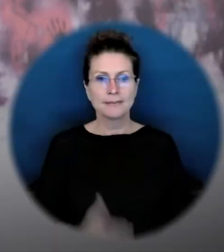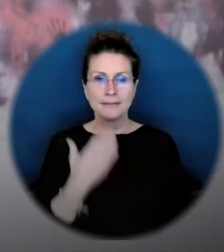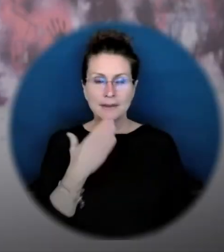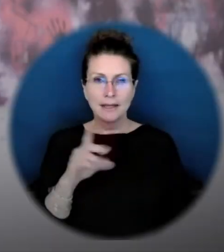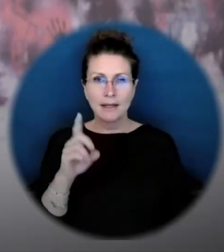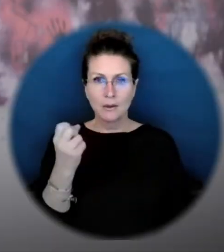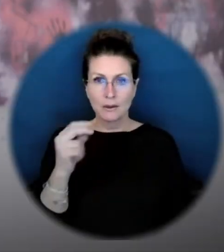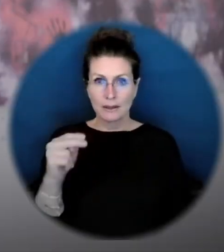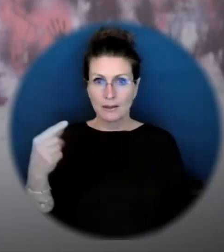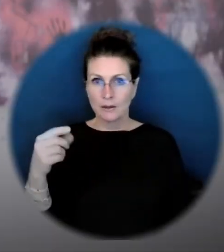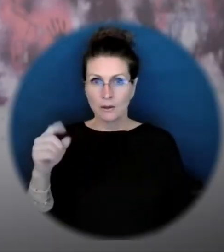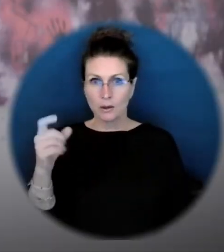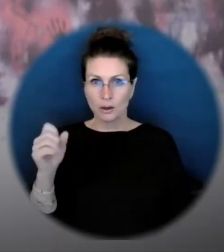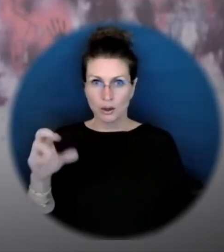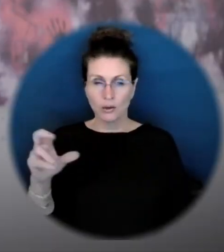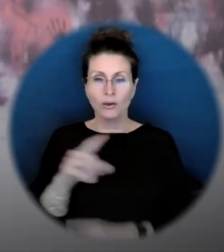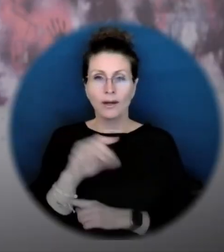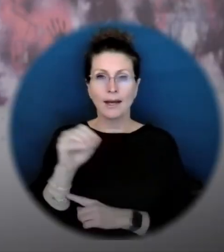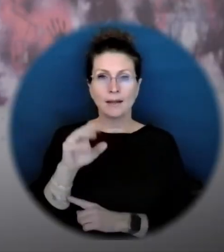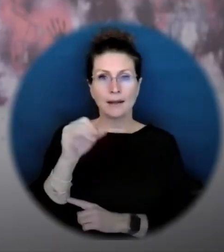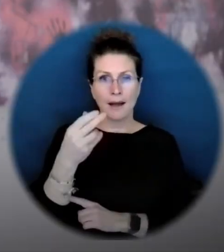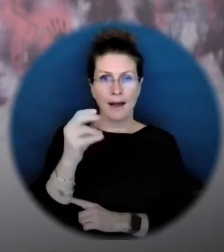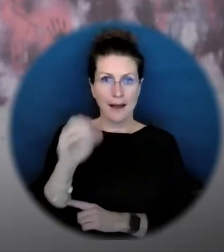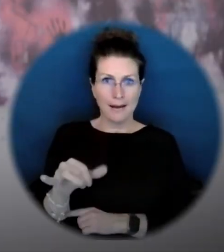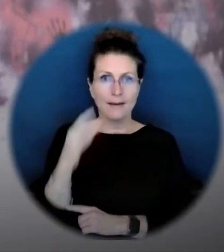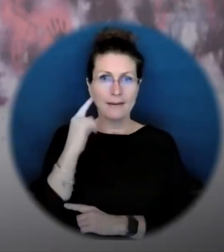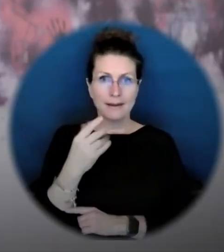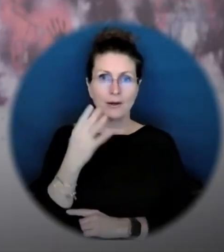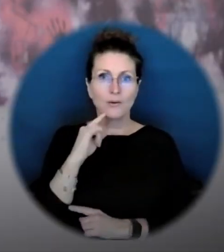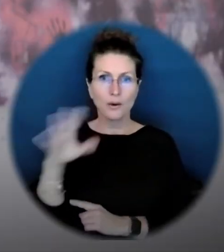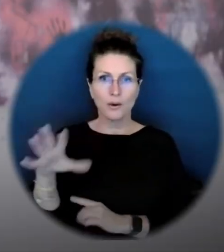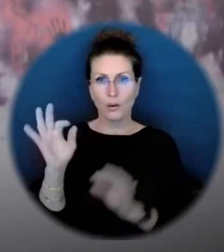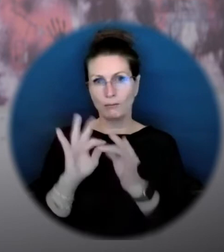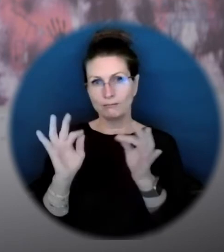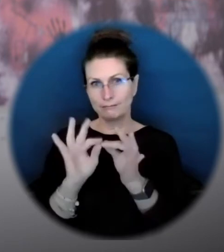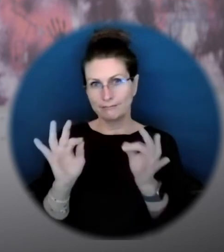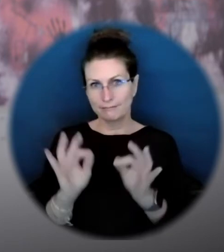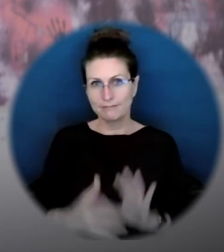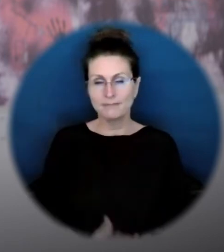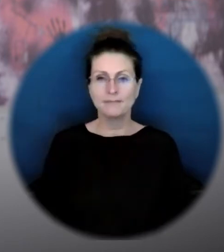Thank you Jane Goodyer and Haya Mohamed for your contributions.